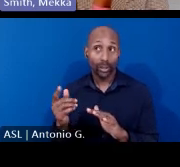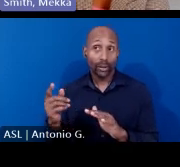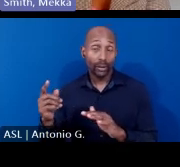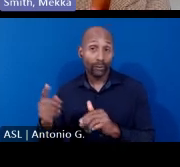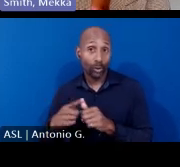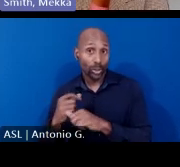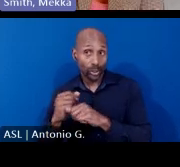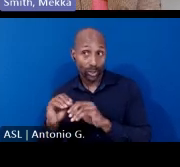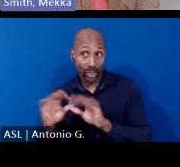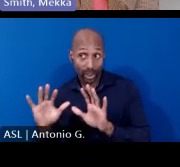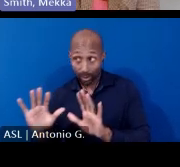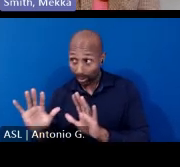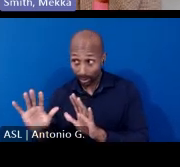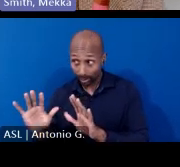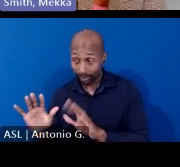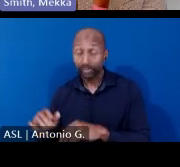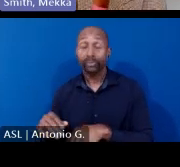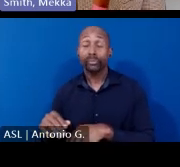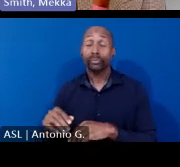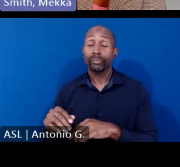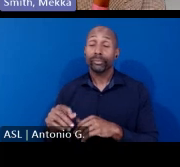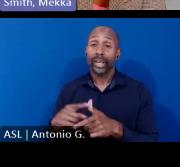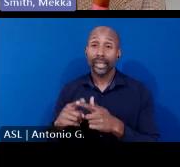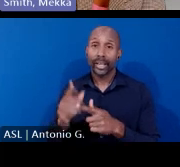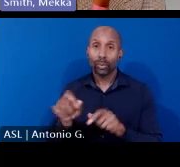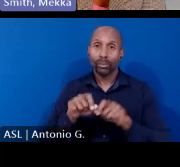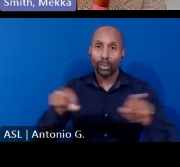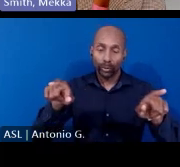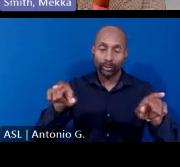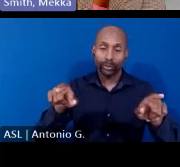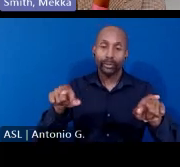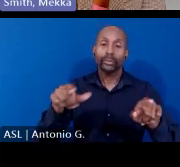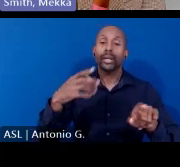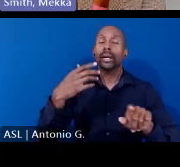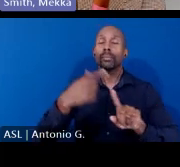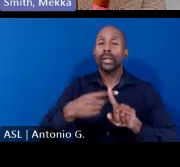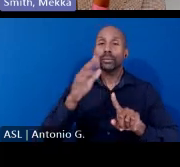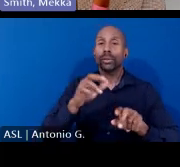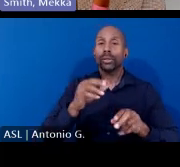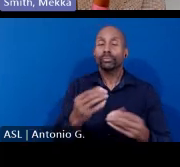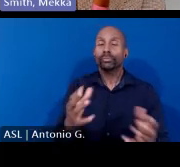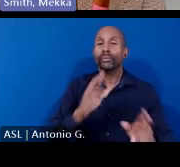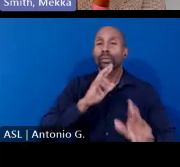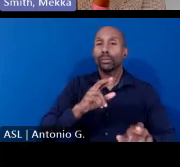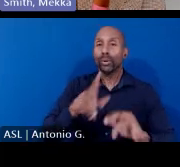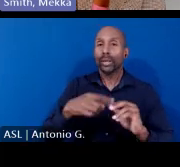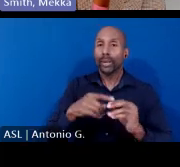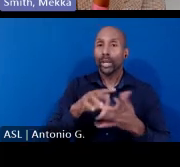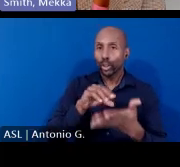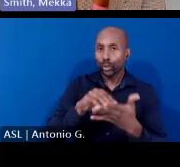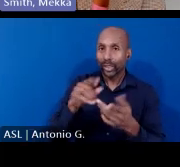plan to both share publicly as well as provide a report out of the learning so you can look forward to some more summary